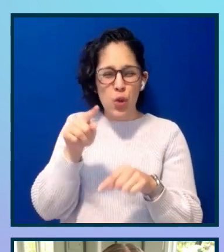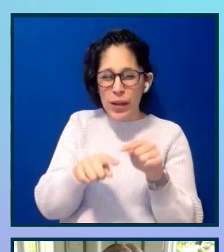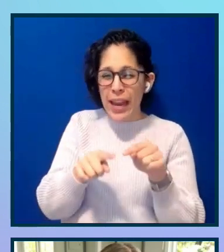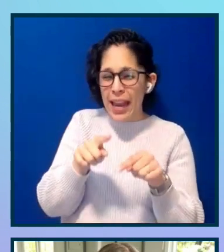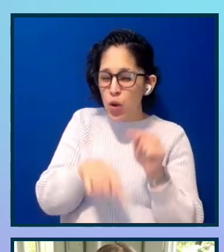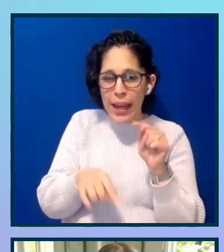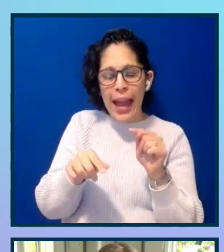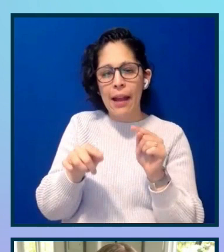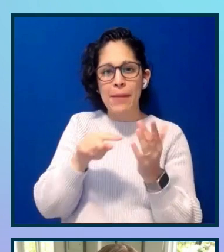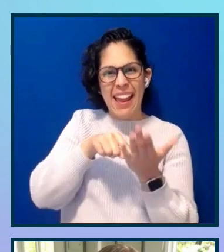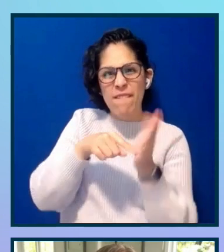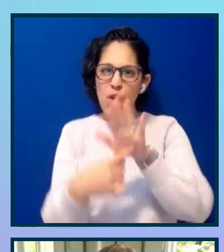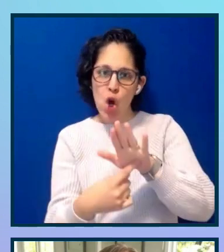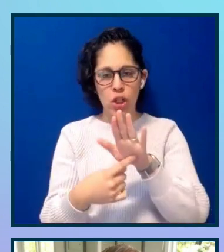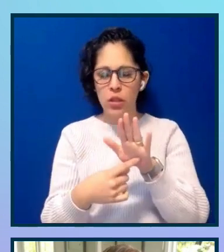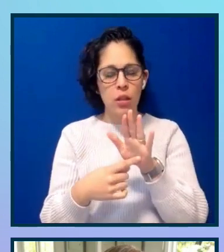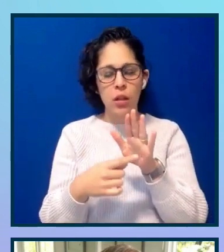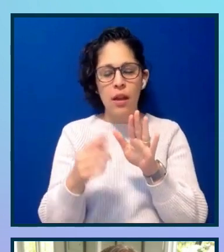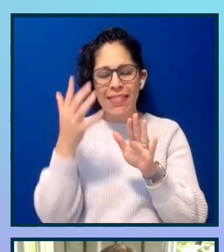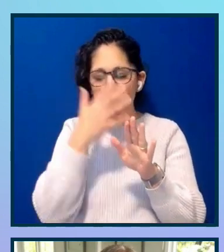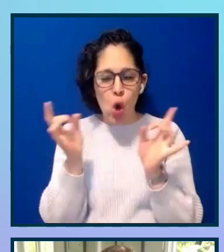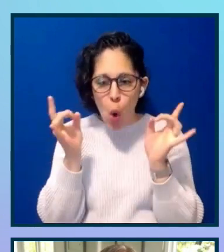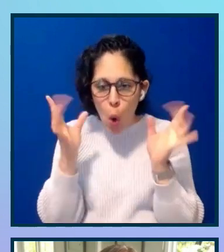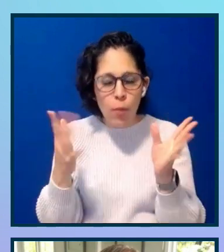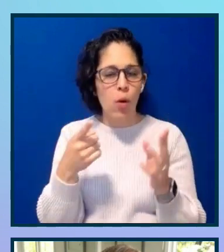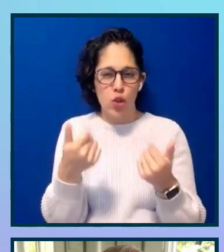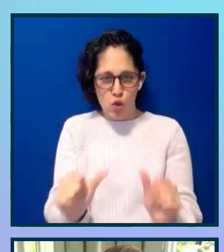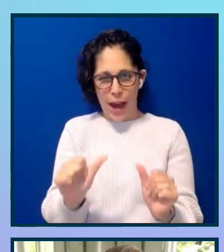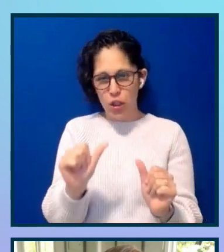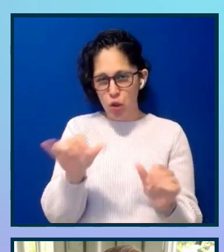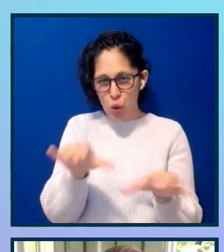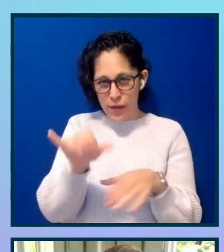because they look horrible when you in invert an image, so that's completely unacceptable.